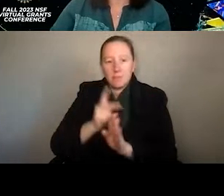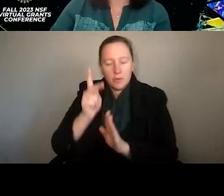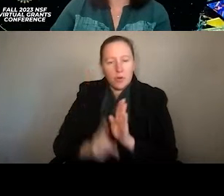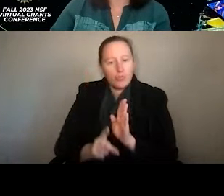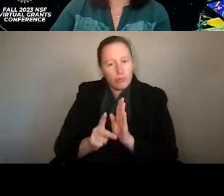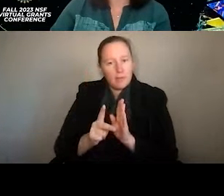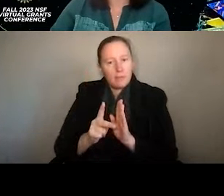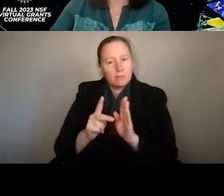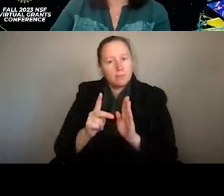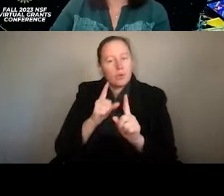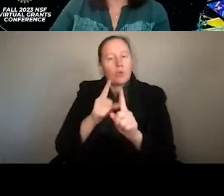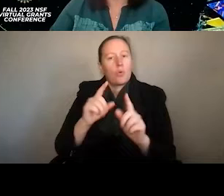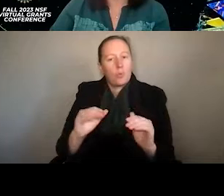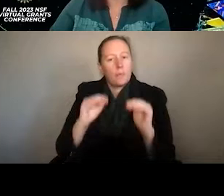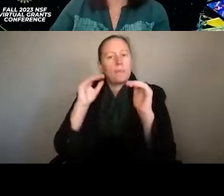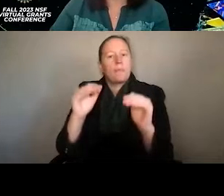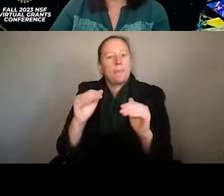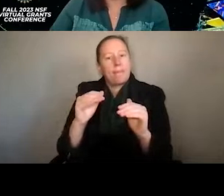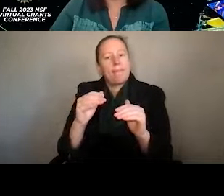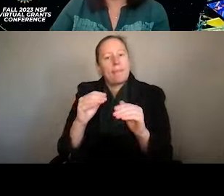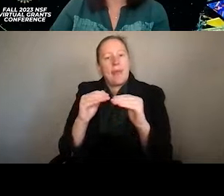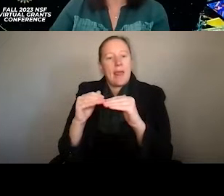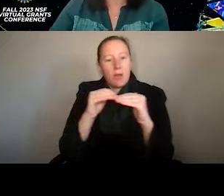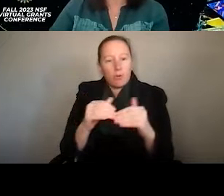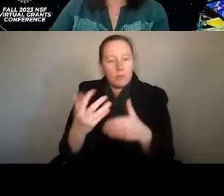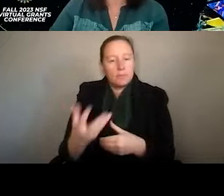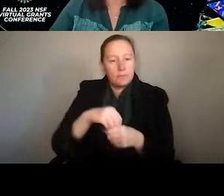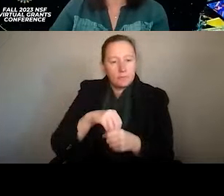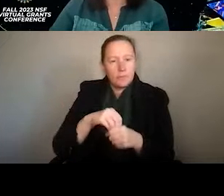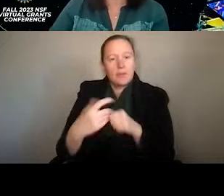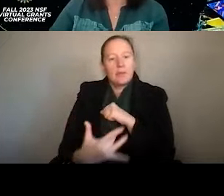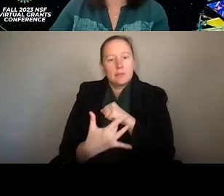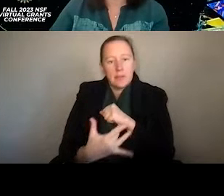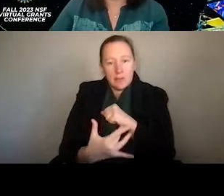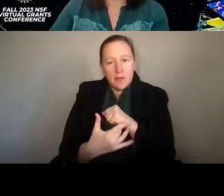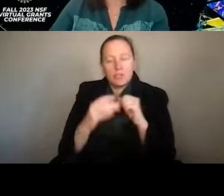the equitable and inclusive integration of technology in the learning and teaching science,